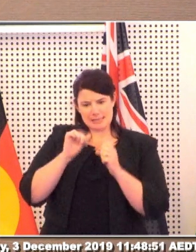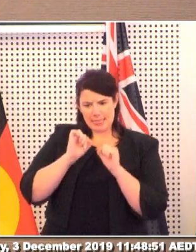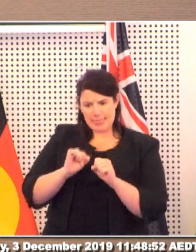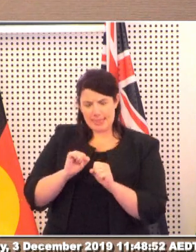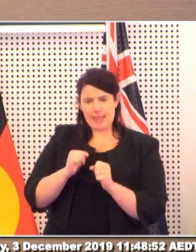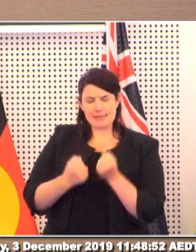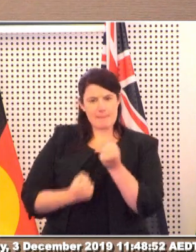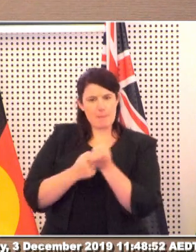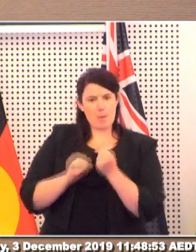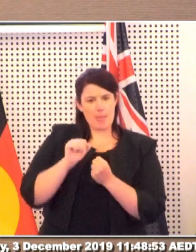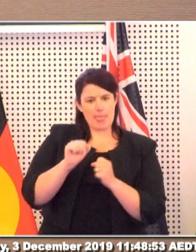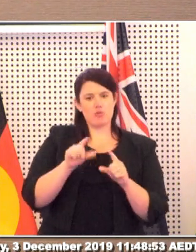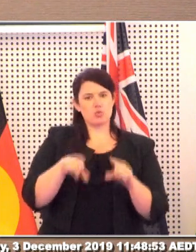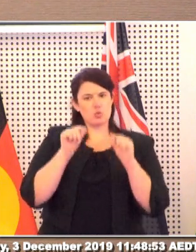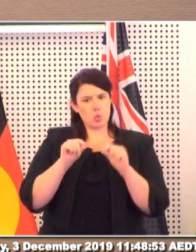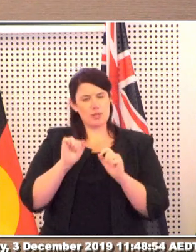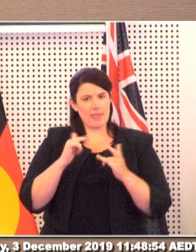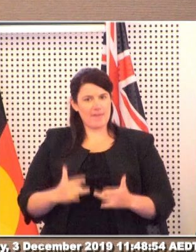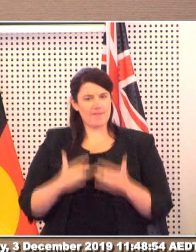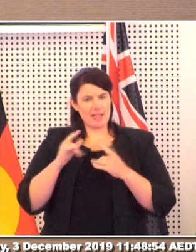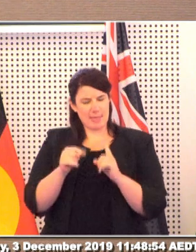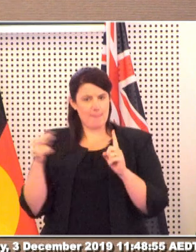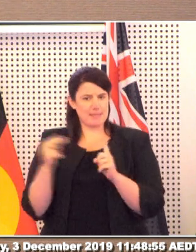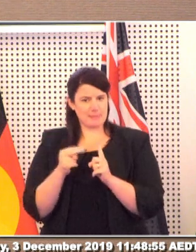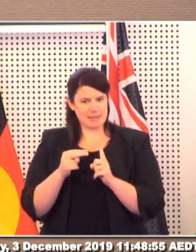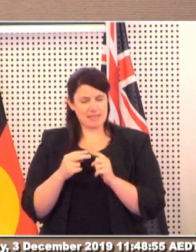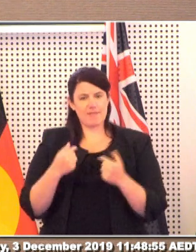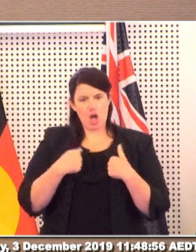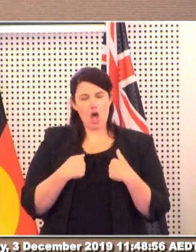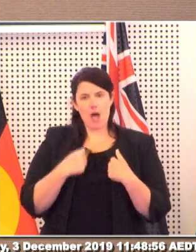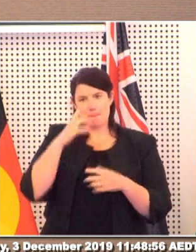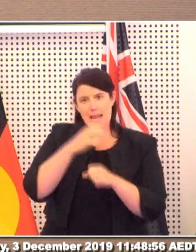I’m really interested in understanding what matters to people who are the kind of